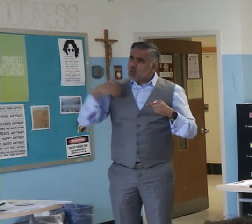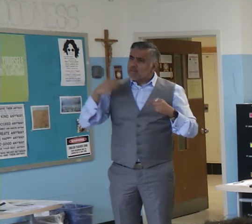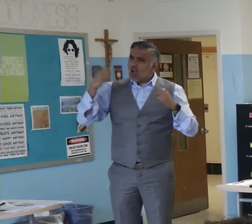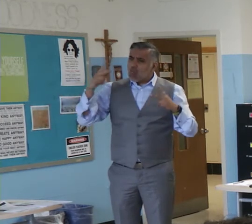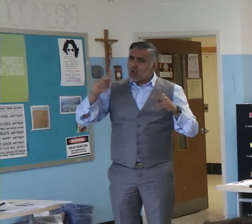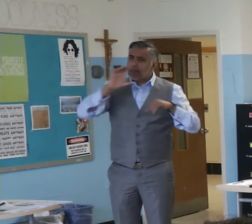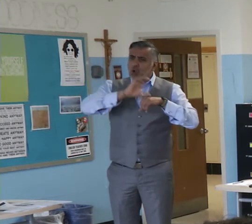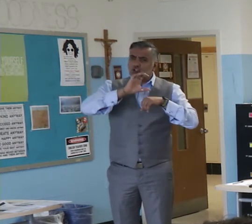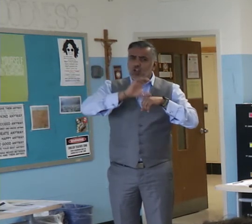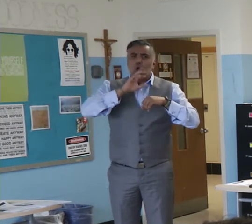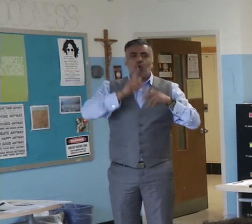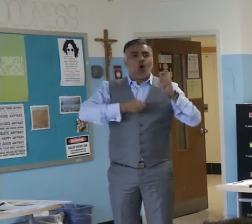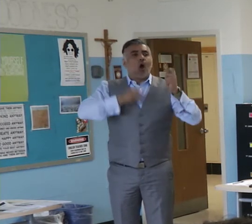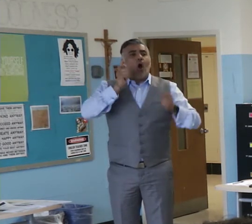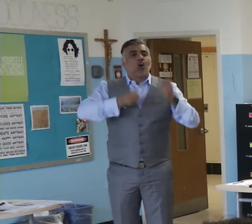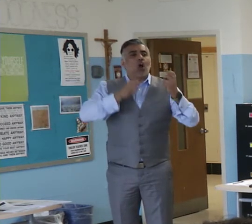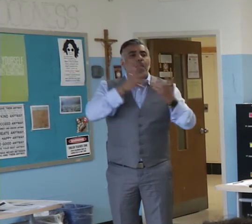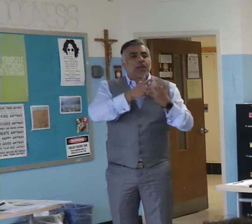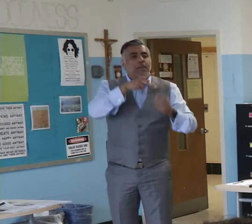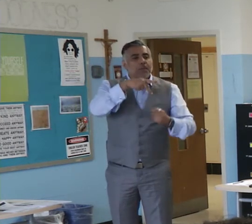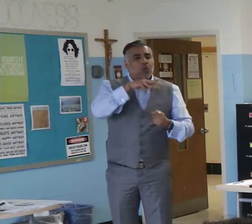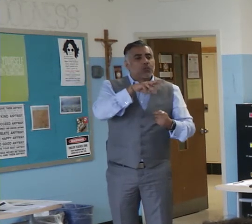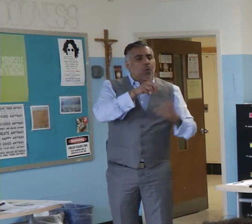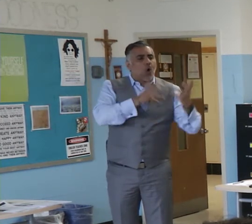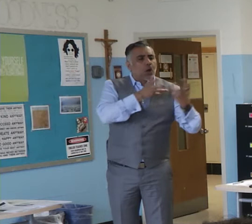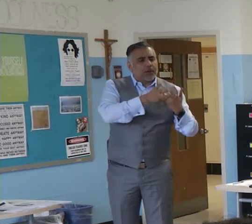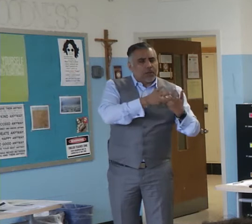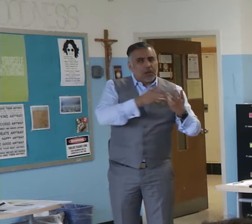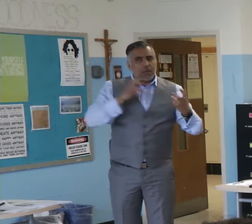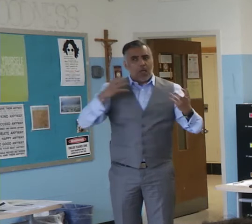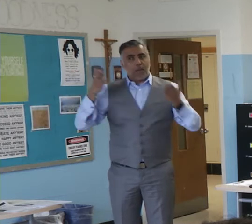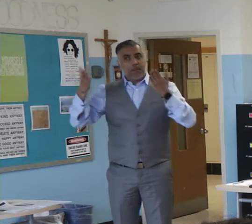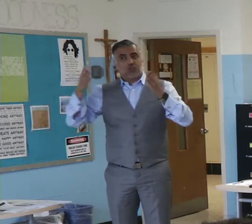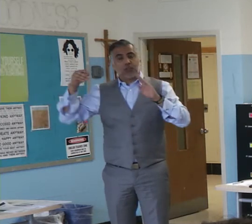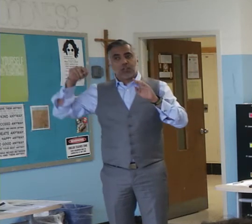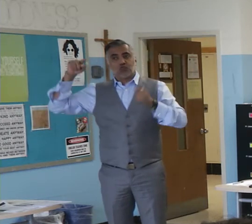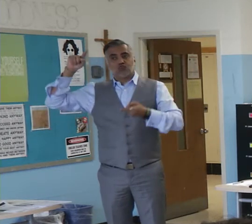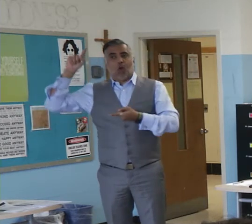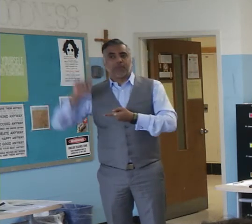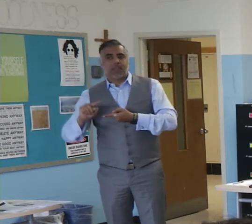parishes will accommodate disabilities, but the number of ministry drops down quite a bit, and I'm